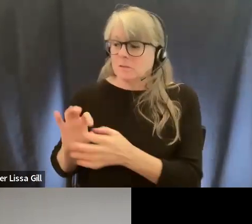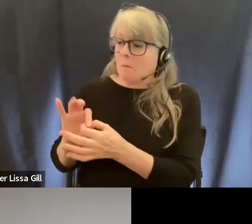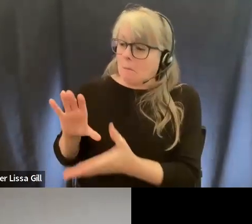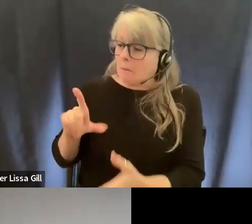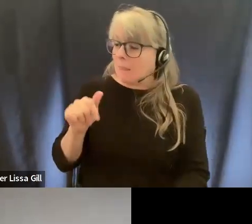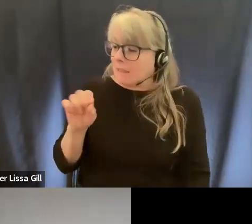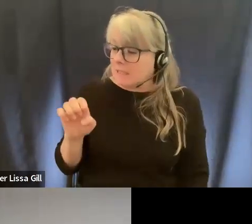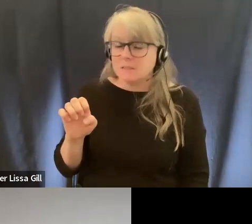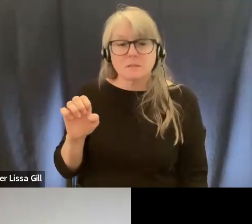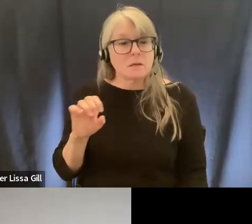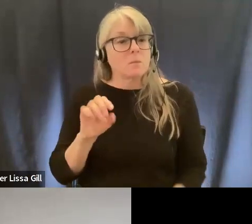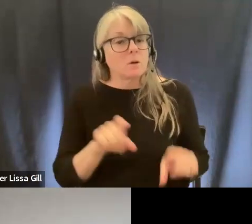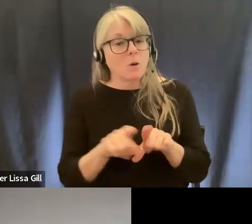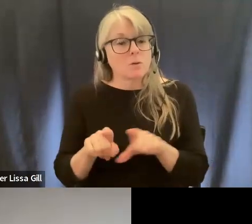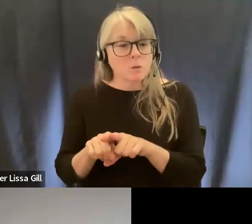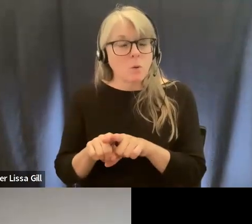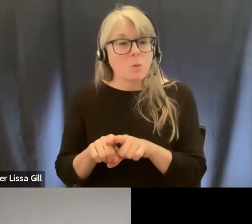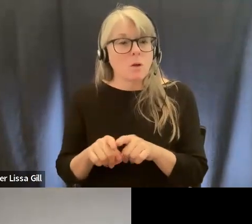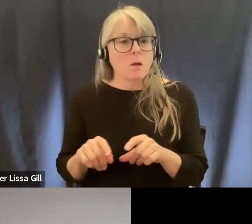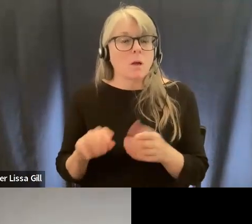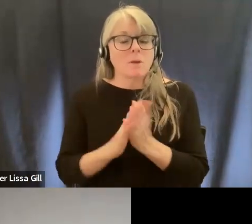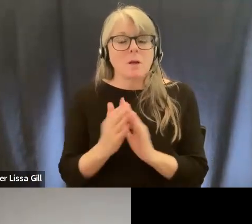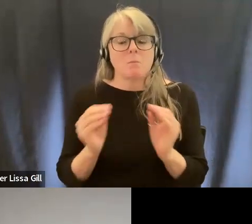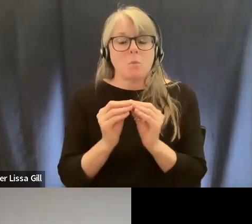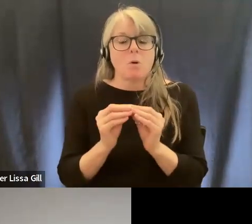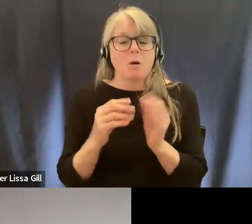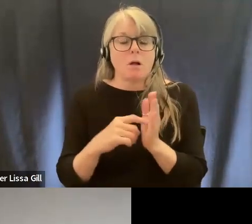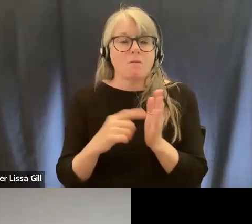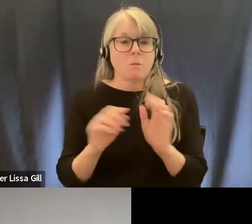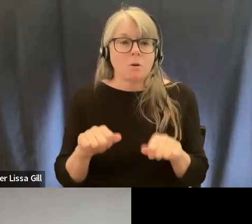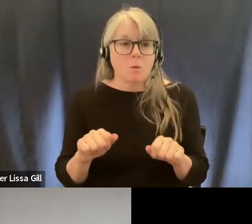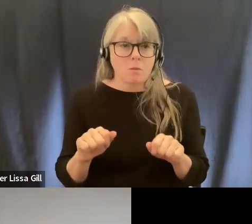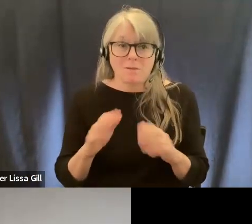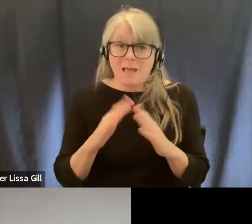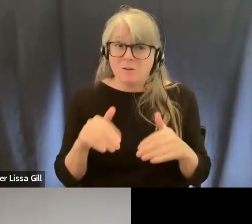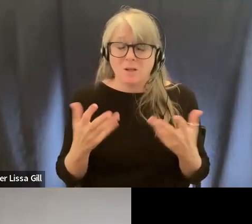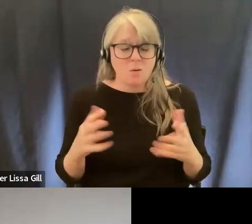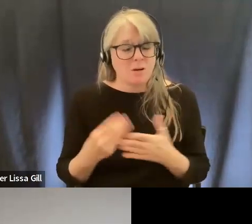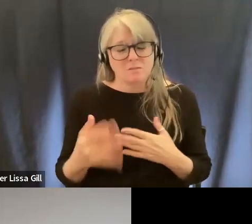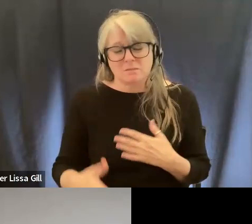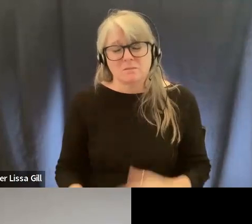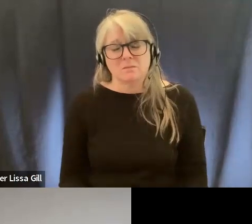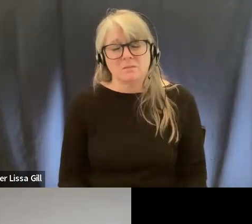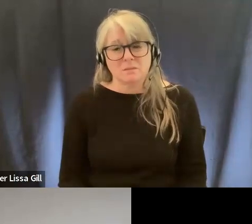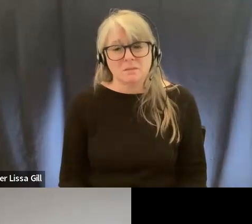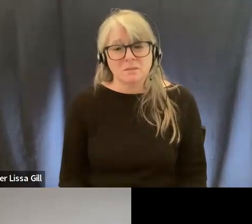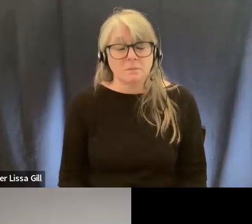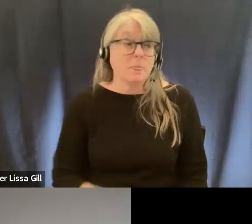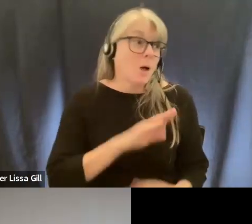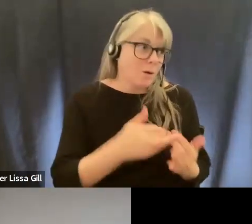When housing is already unaffordable. All good points.